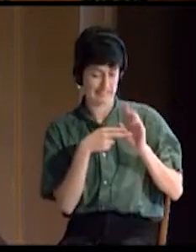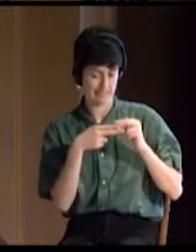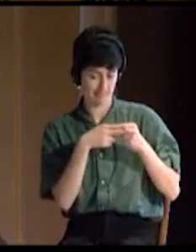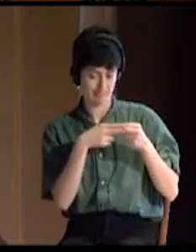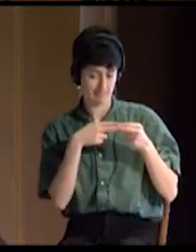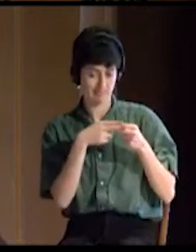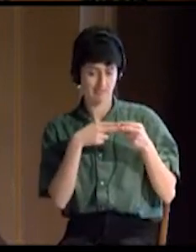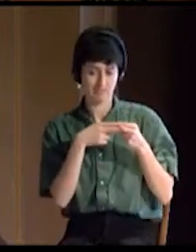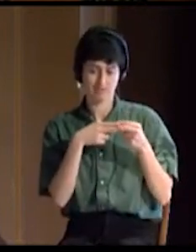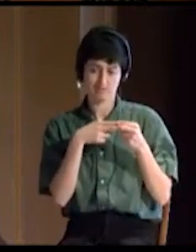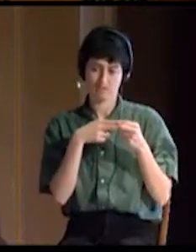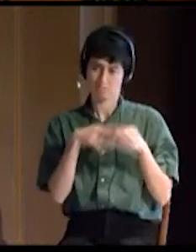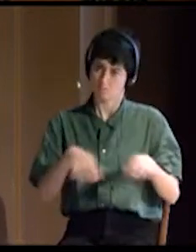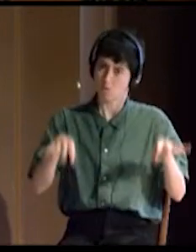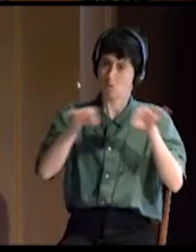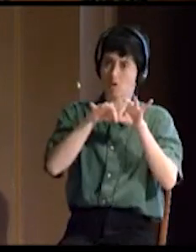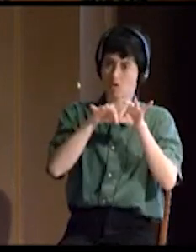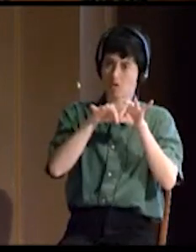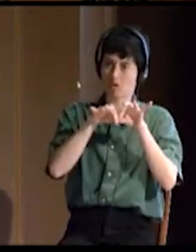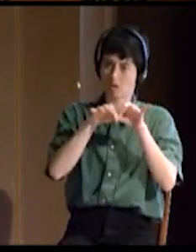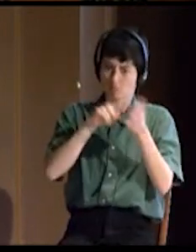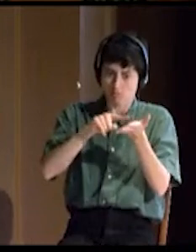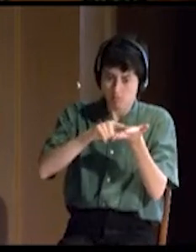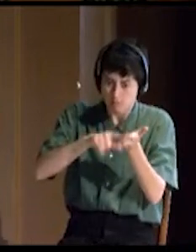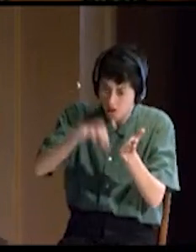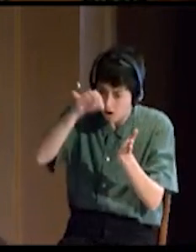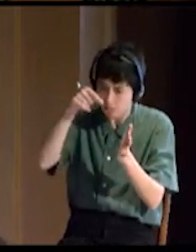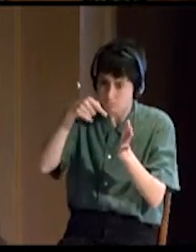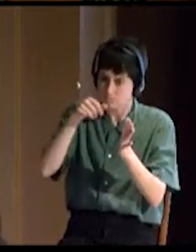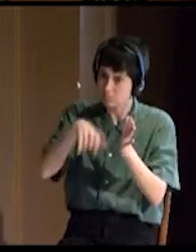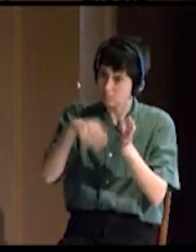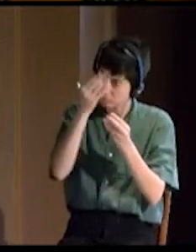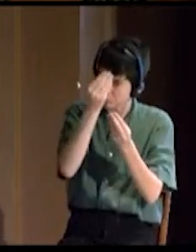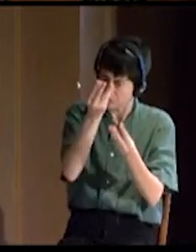And the map that you see is the natural distribution